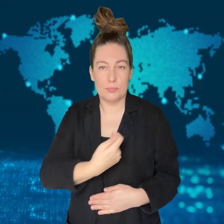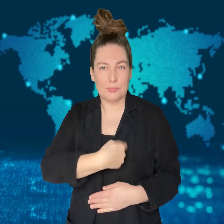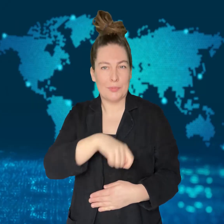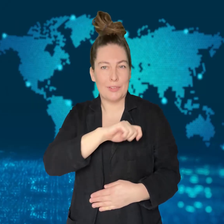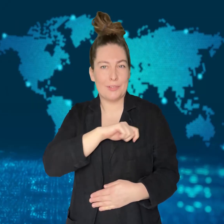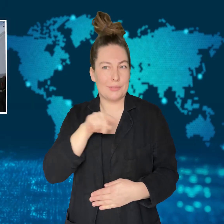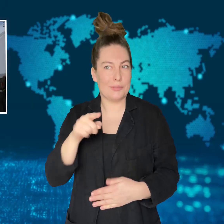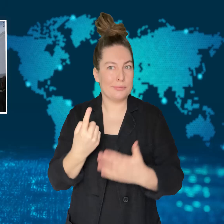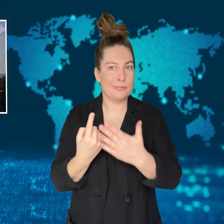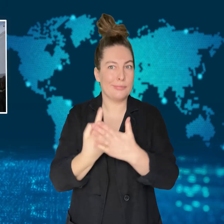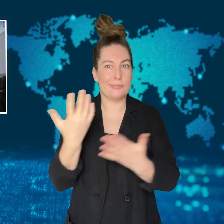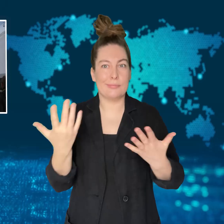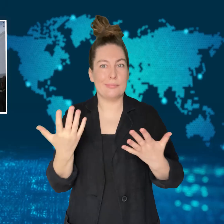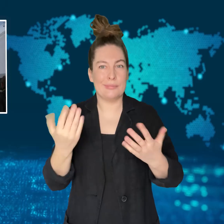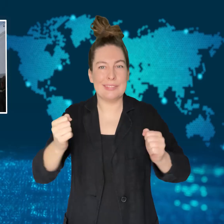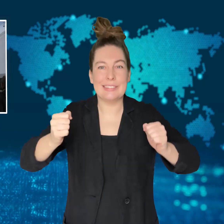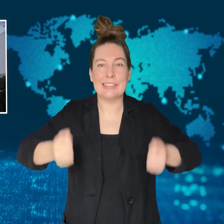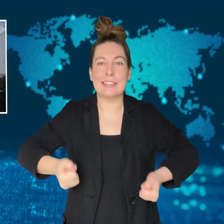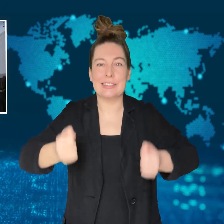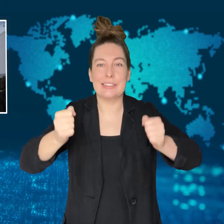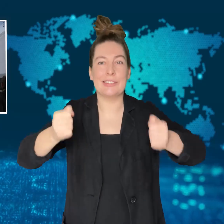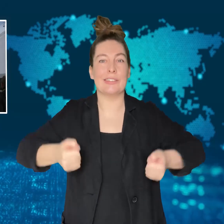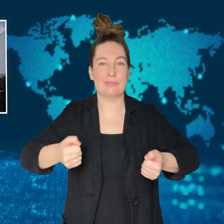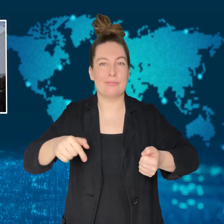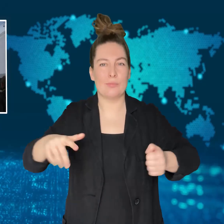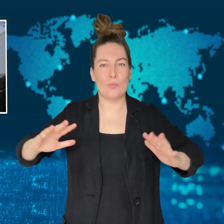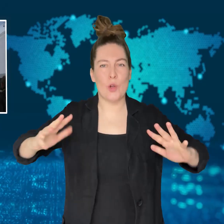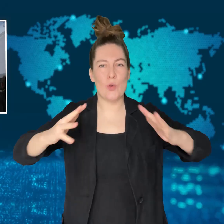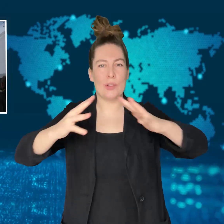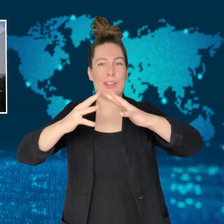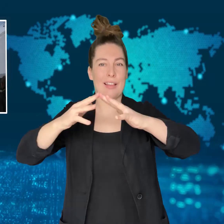[MONIKA]: A ski lift in Spain collapsed,